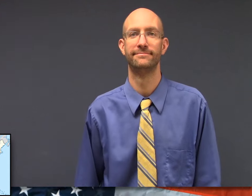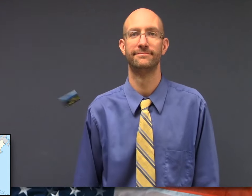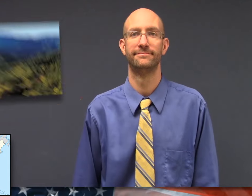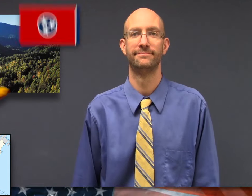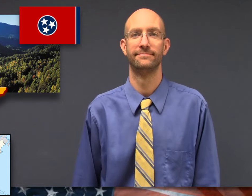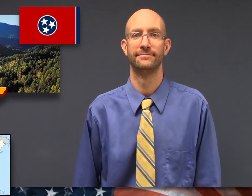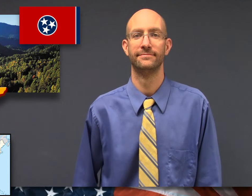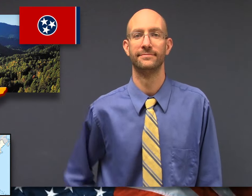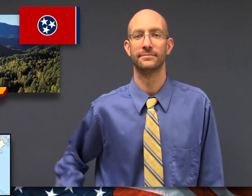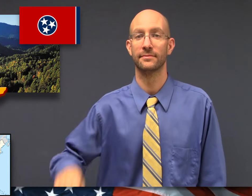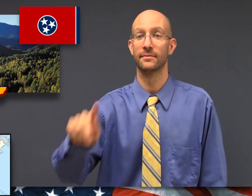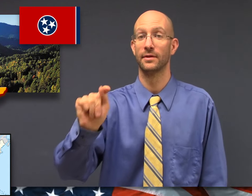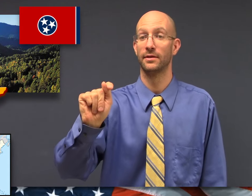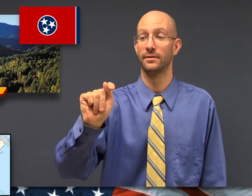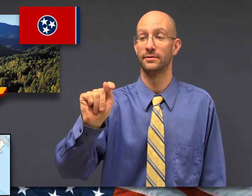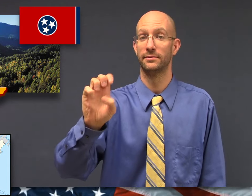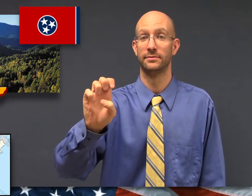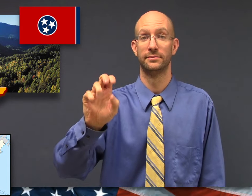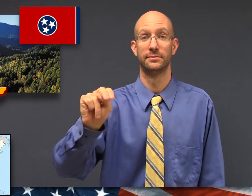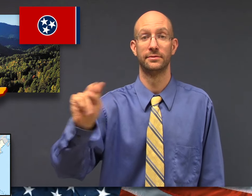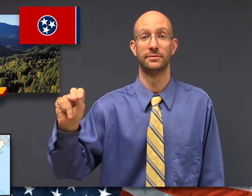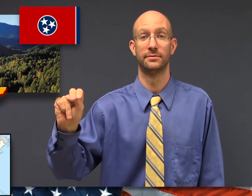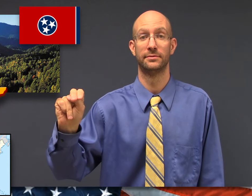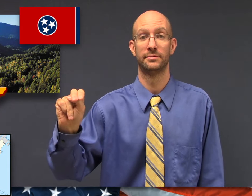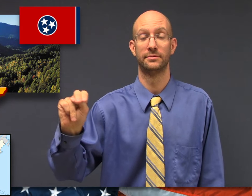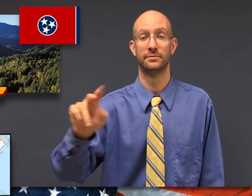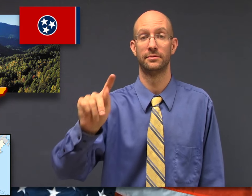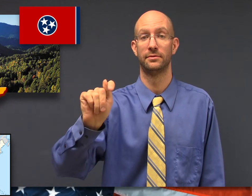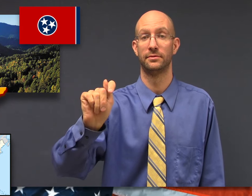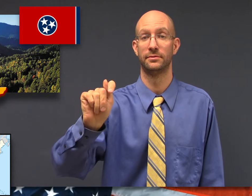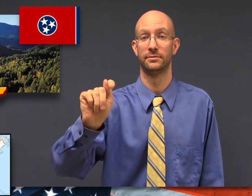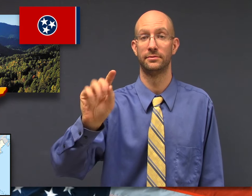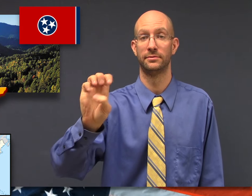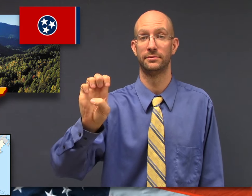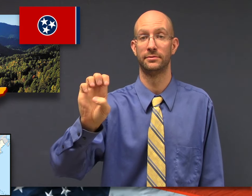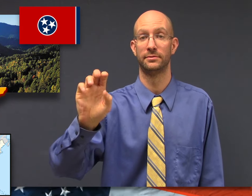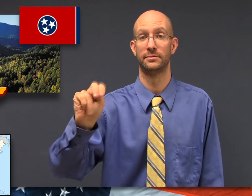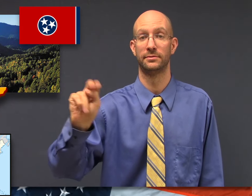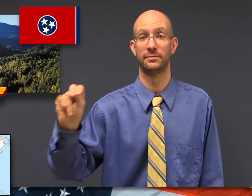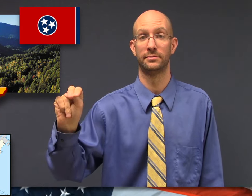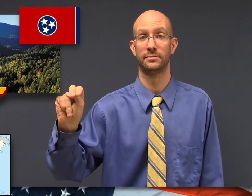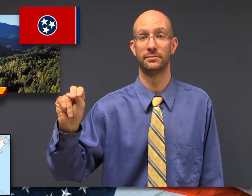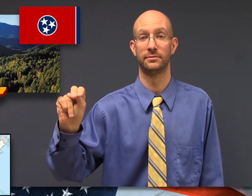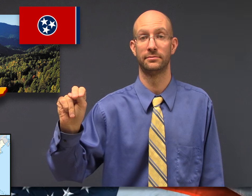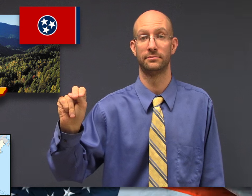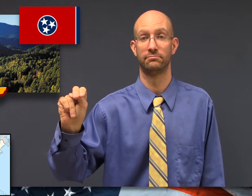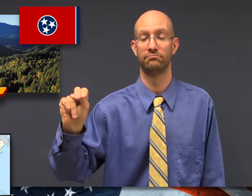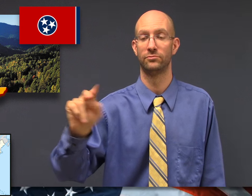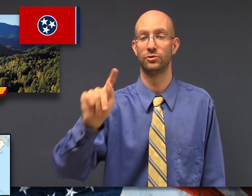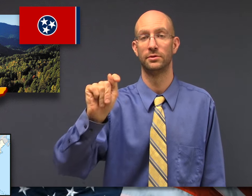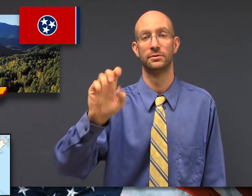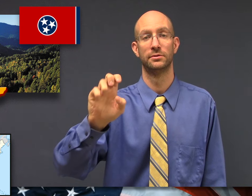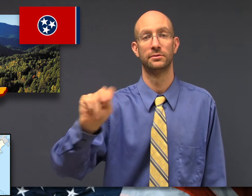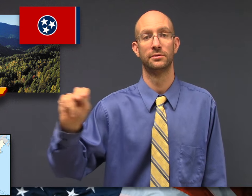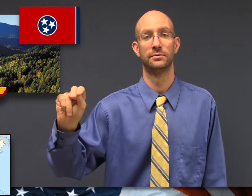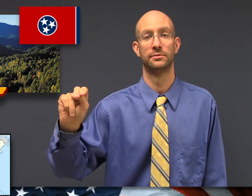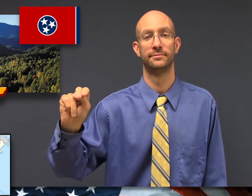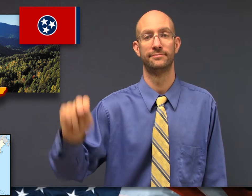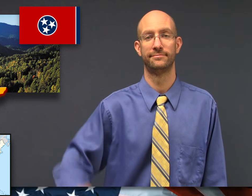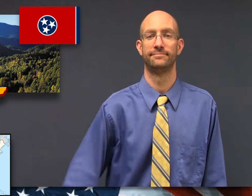fs-TENN